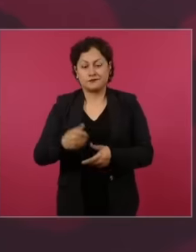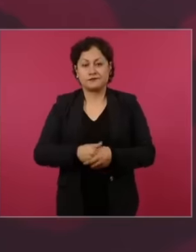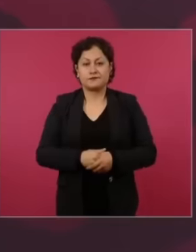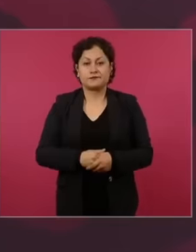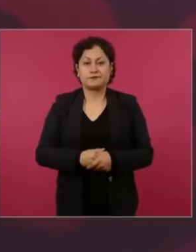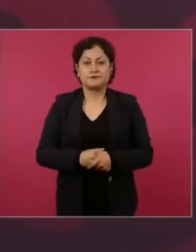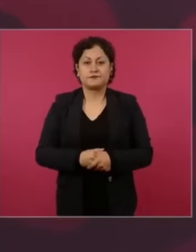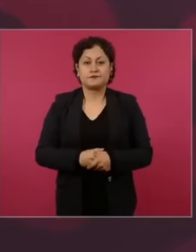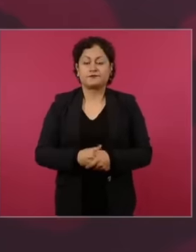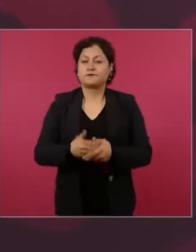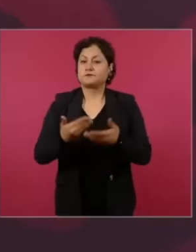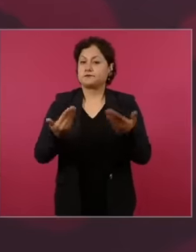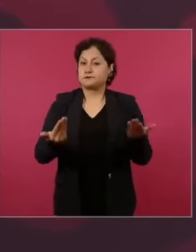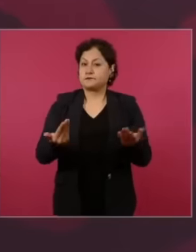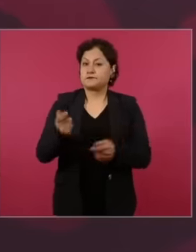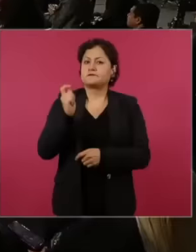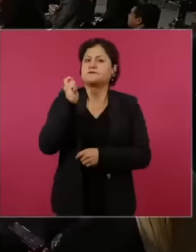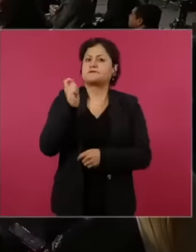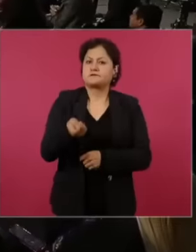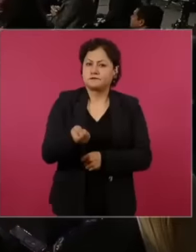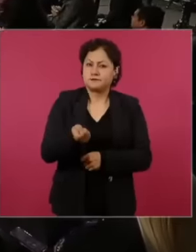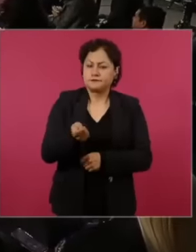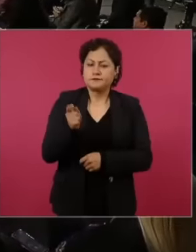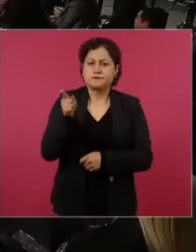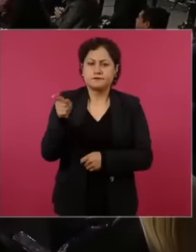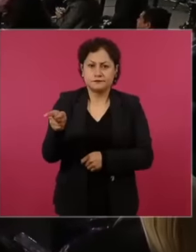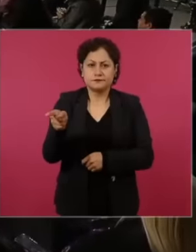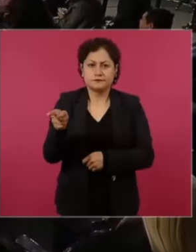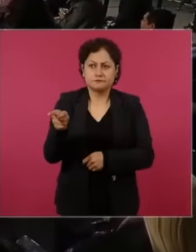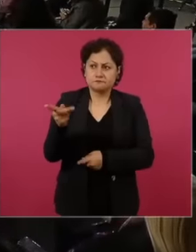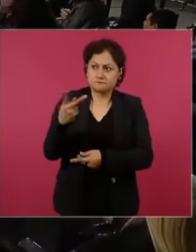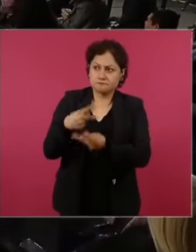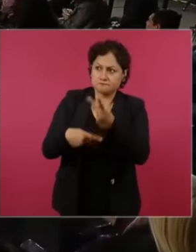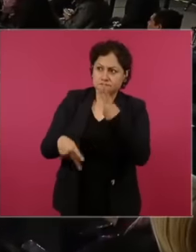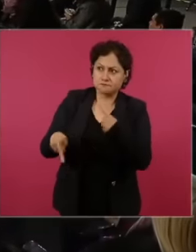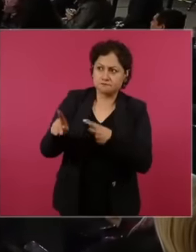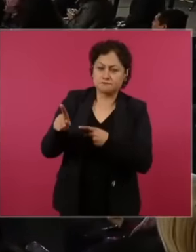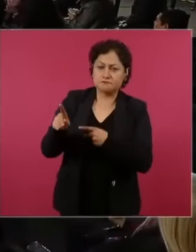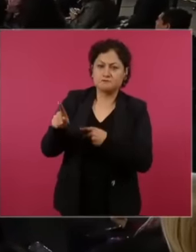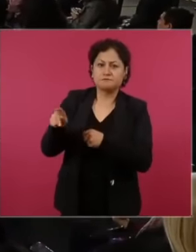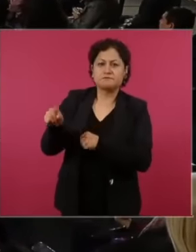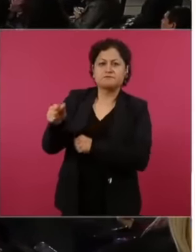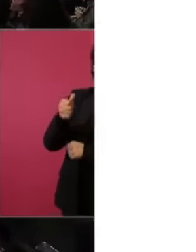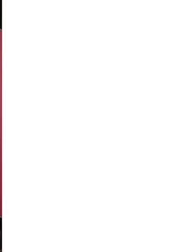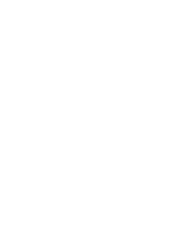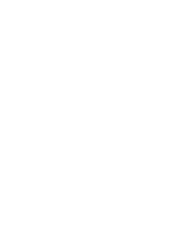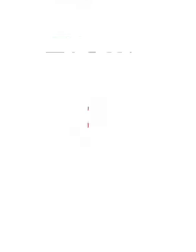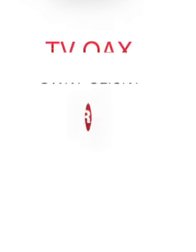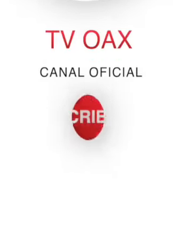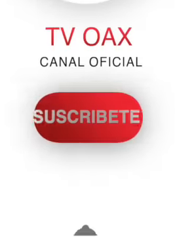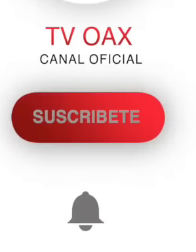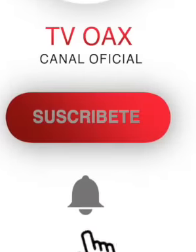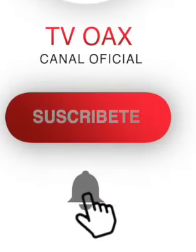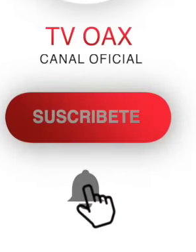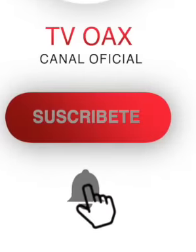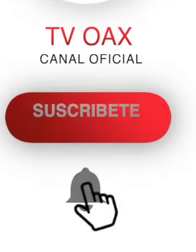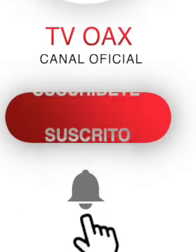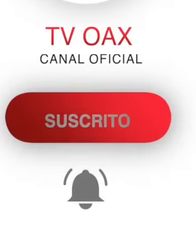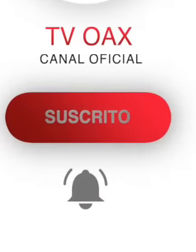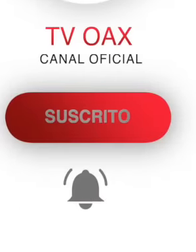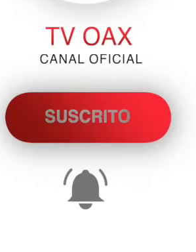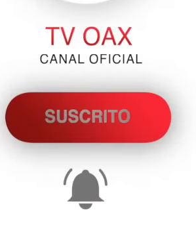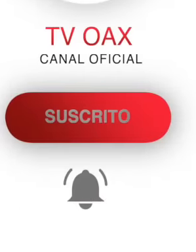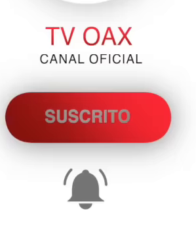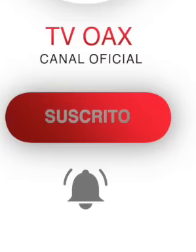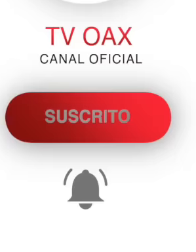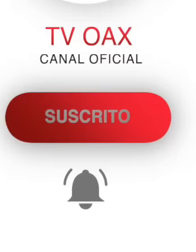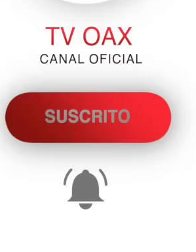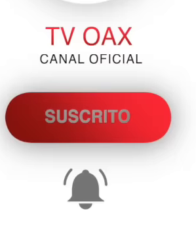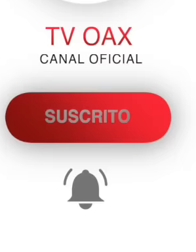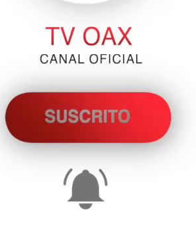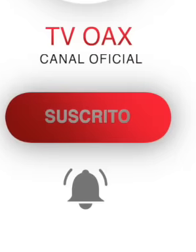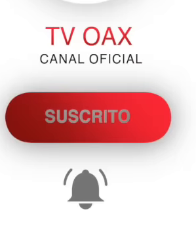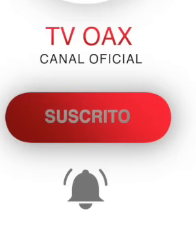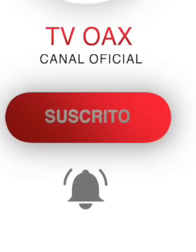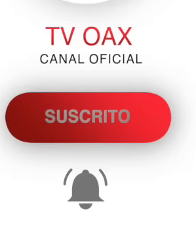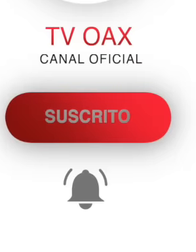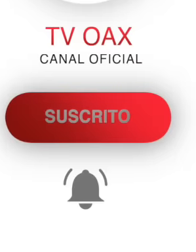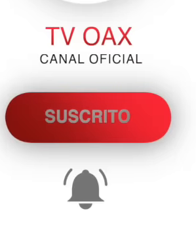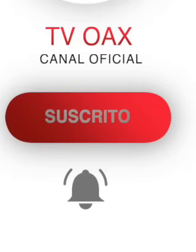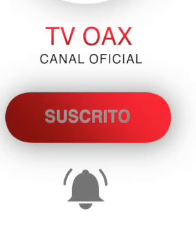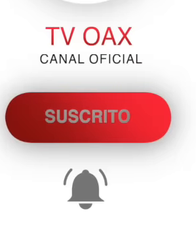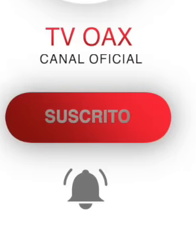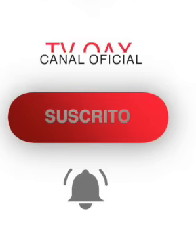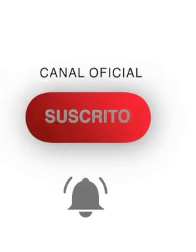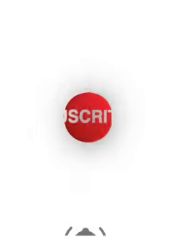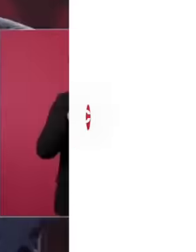guarantees that there will be no setbacks but that The development of our country is going to continue with